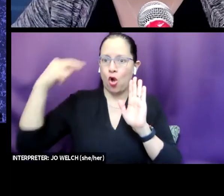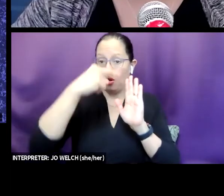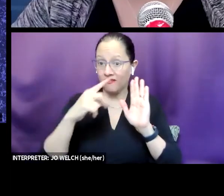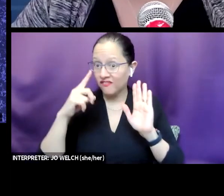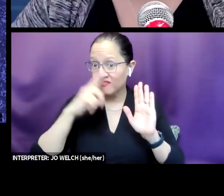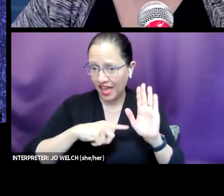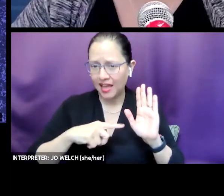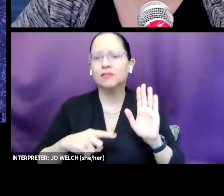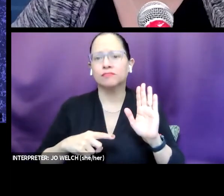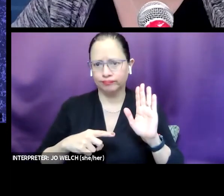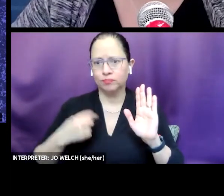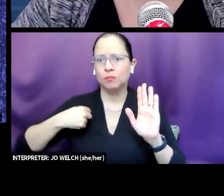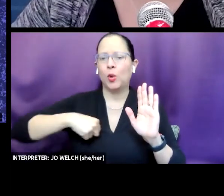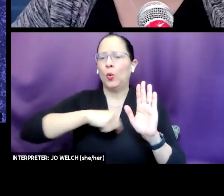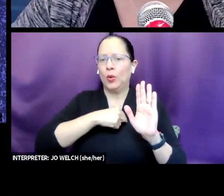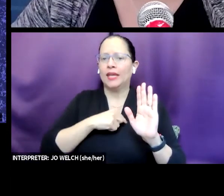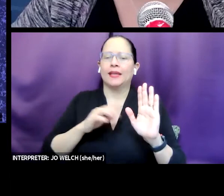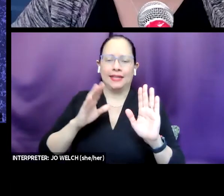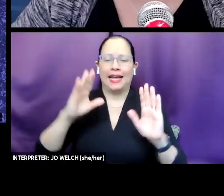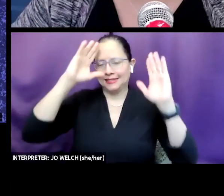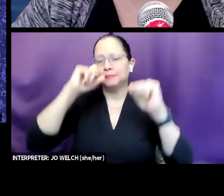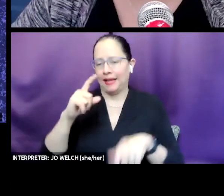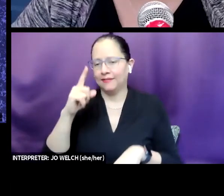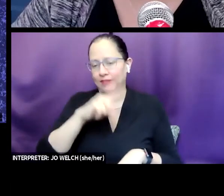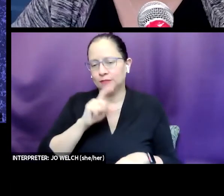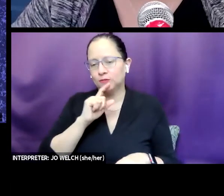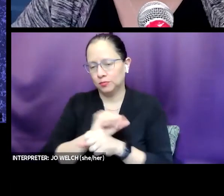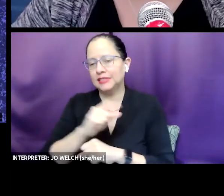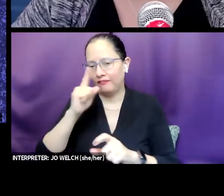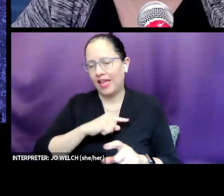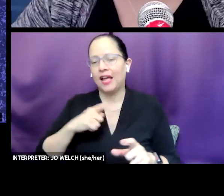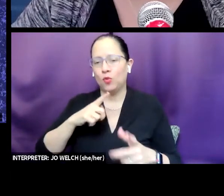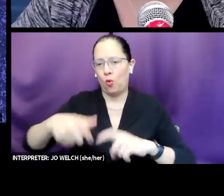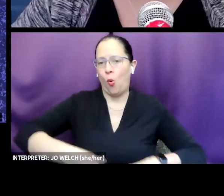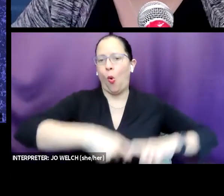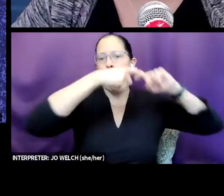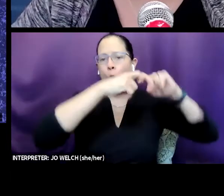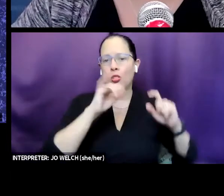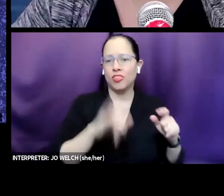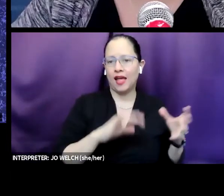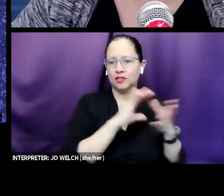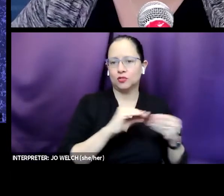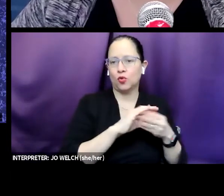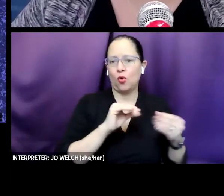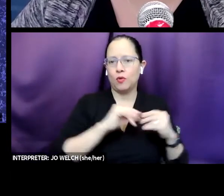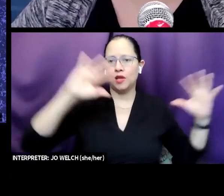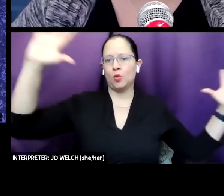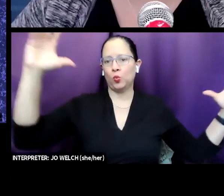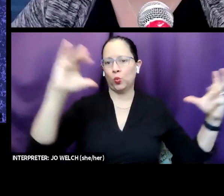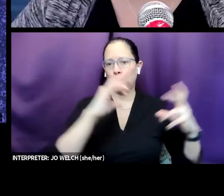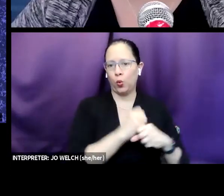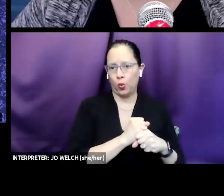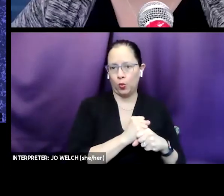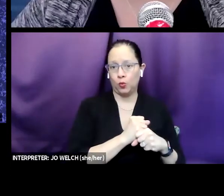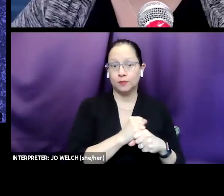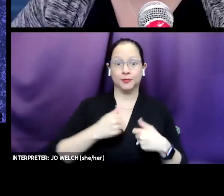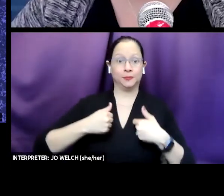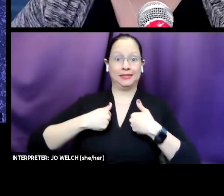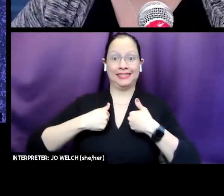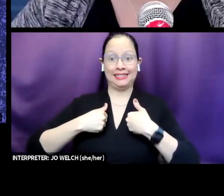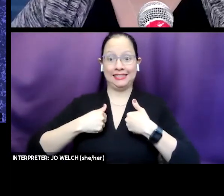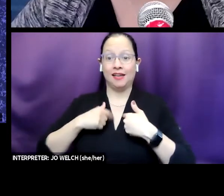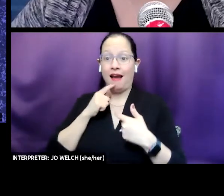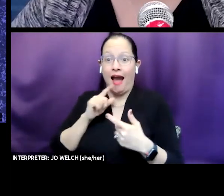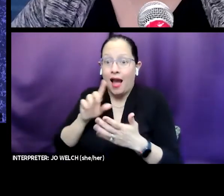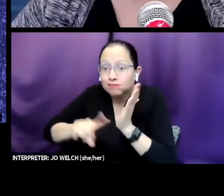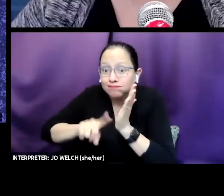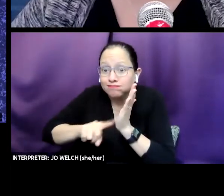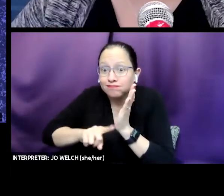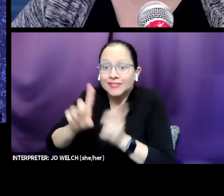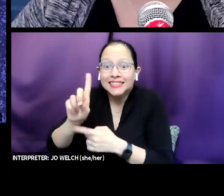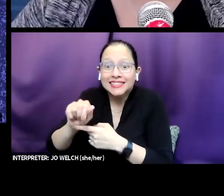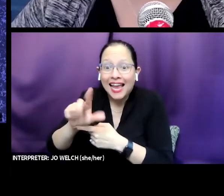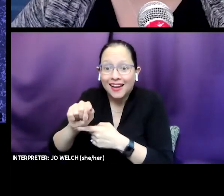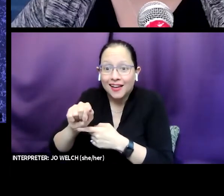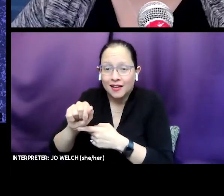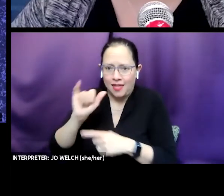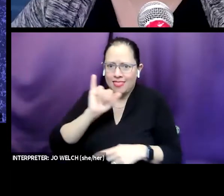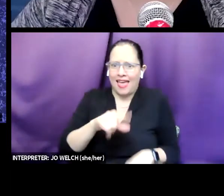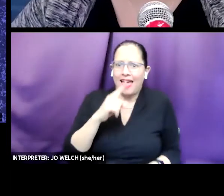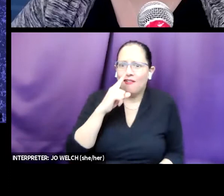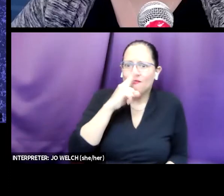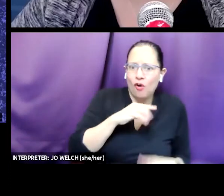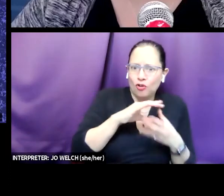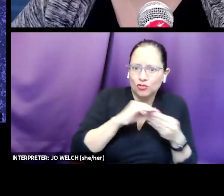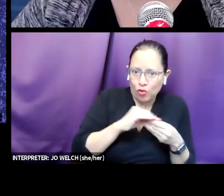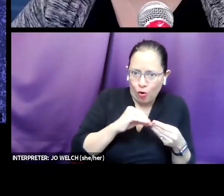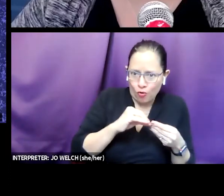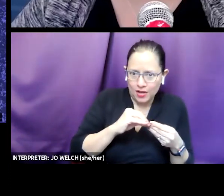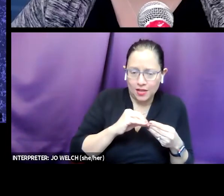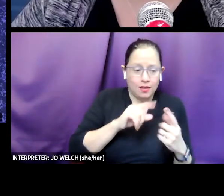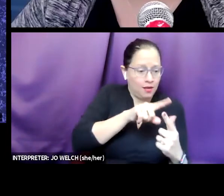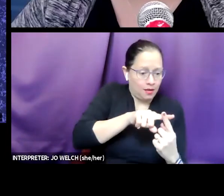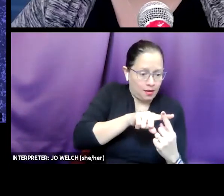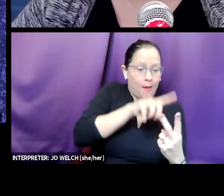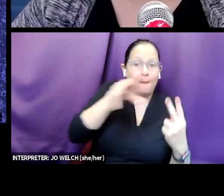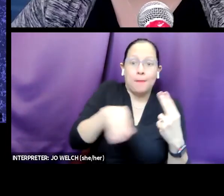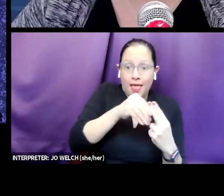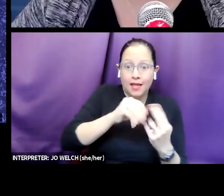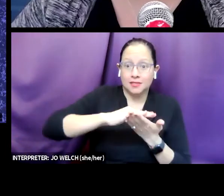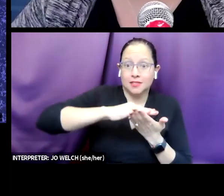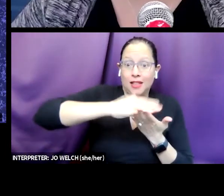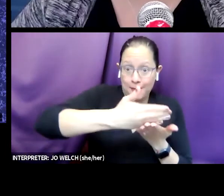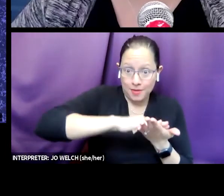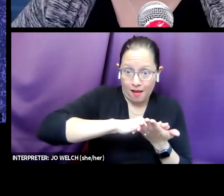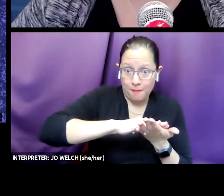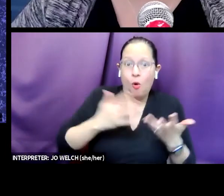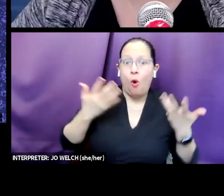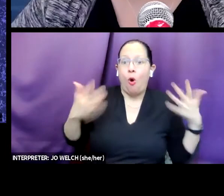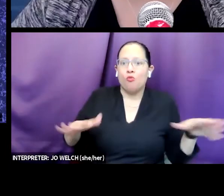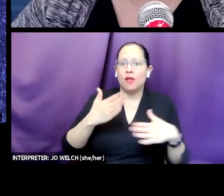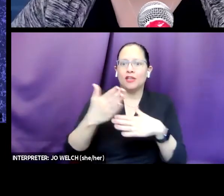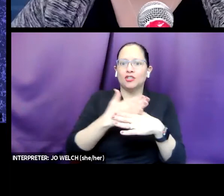And so people are like, what, okay. You're going to reduce its distribution on its platform so I went and pulled the data, and by that time it already had been shared 500,000 times, that's a huge story.